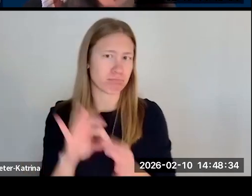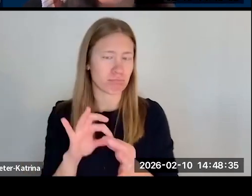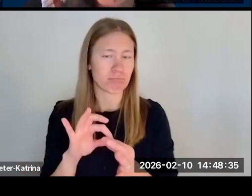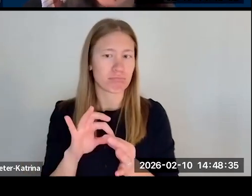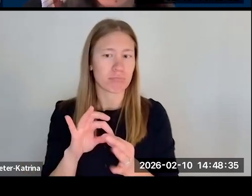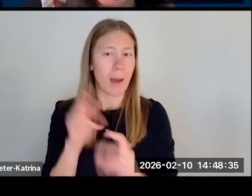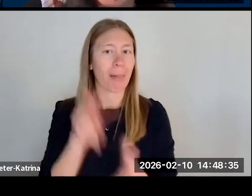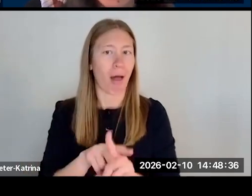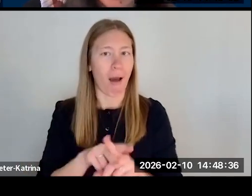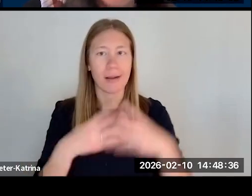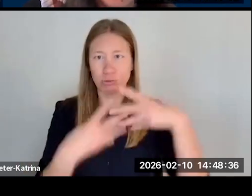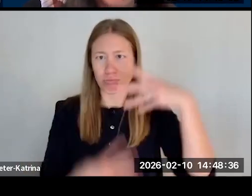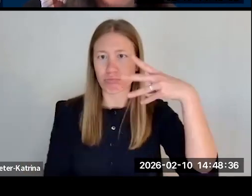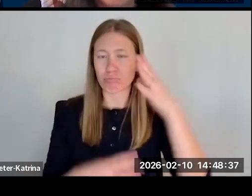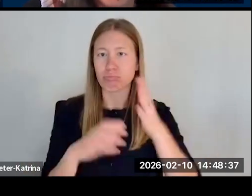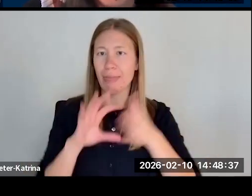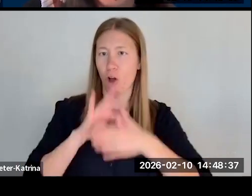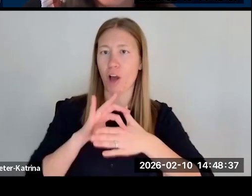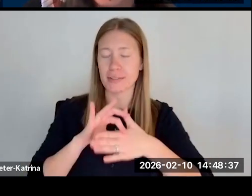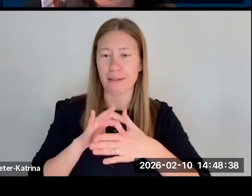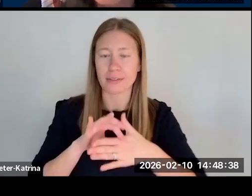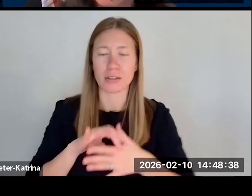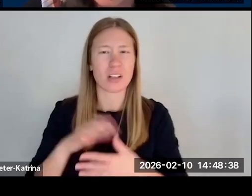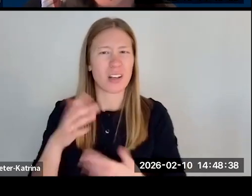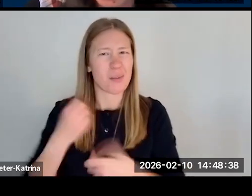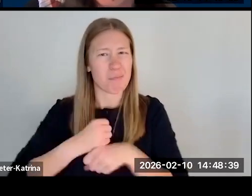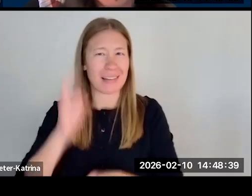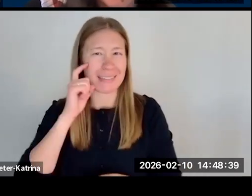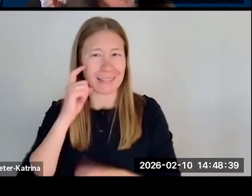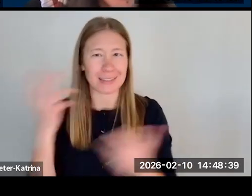and to actually make sense with why you added the image in to begin with.